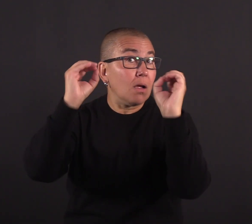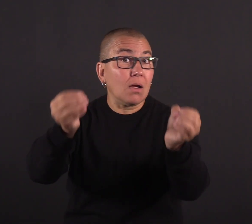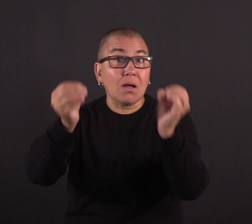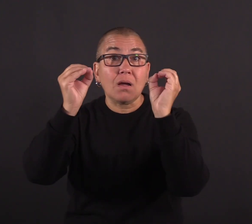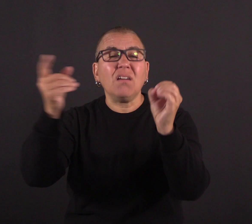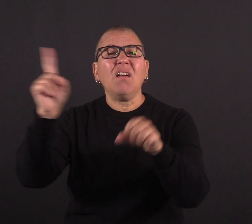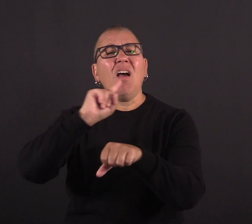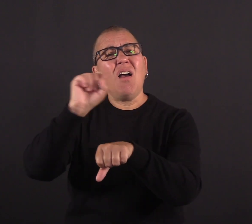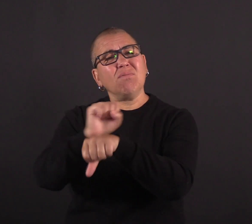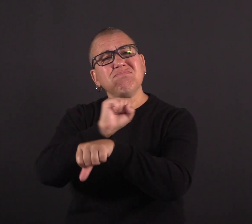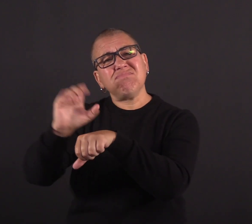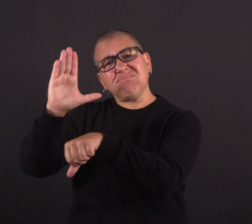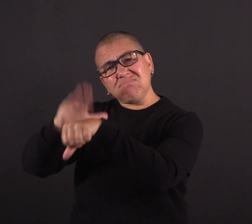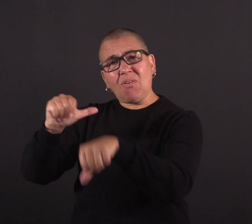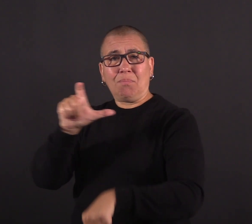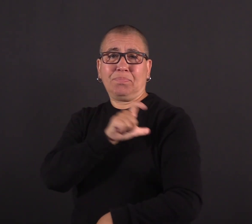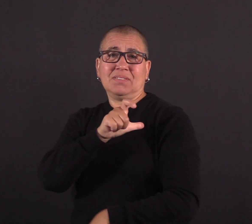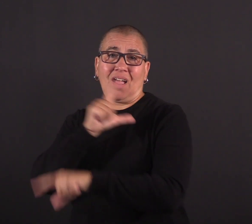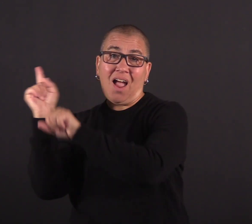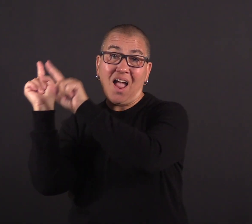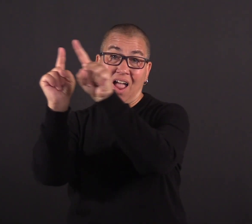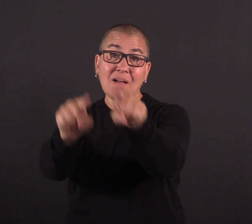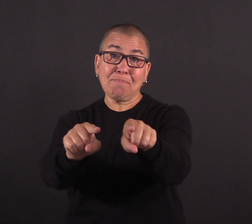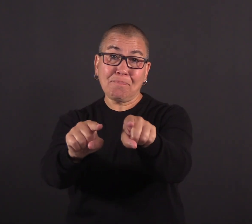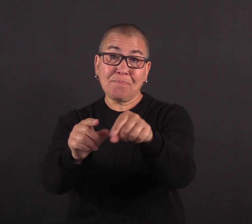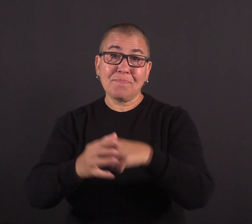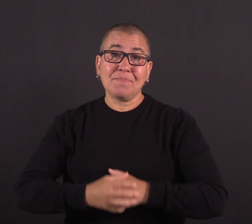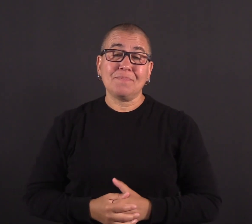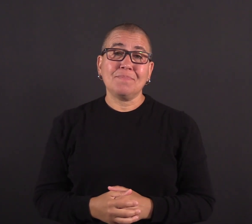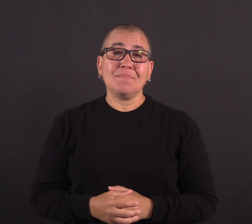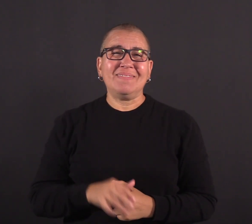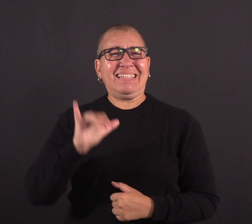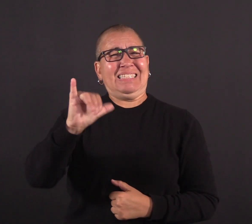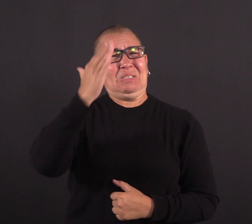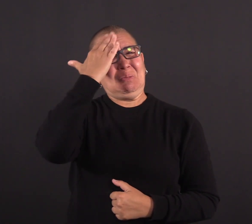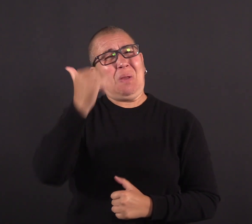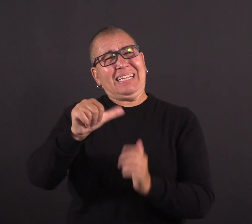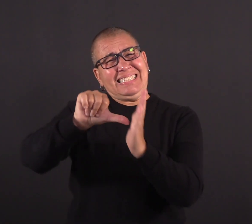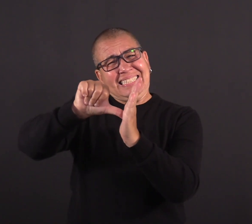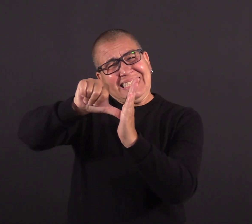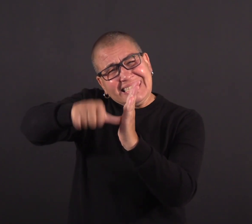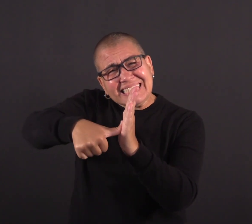If they cannot reach you, they will send law enforcement to try to find you to see if you need help.